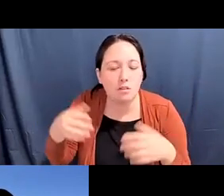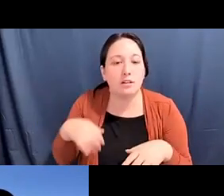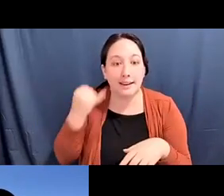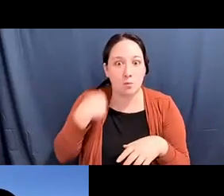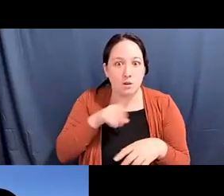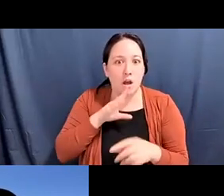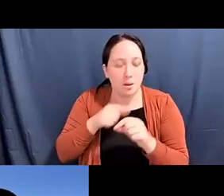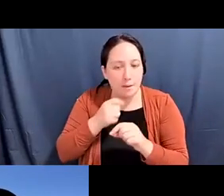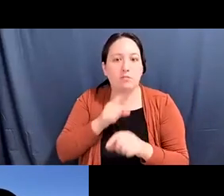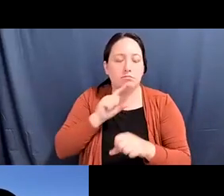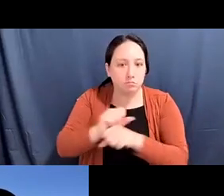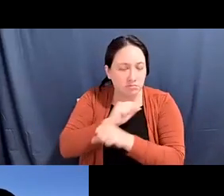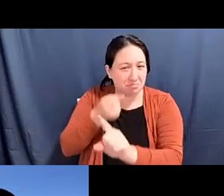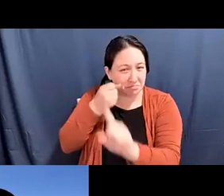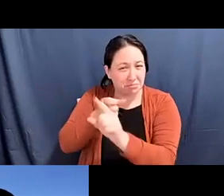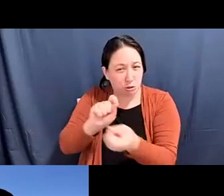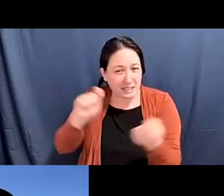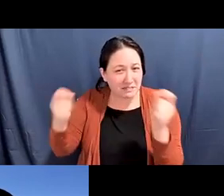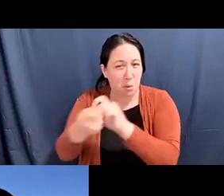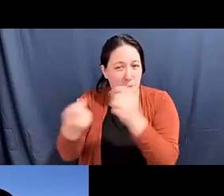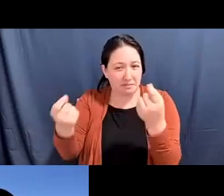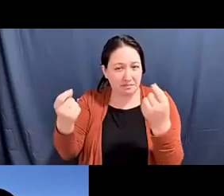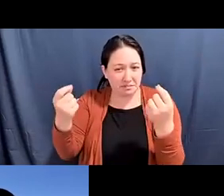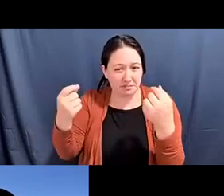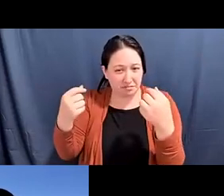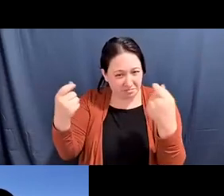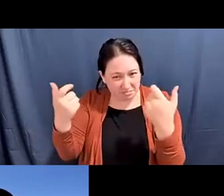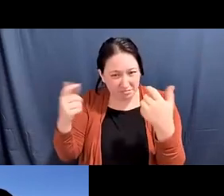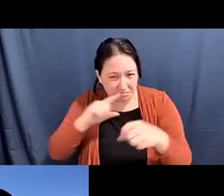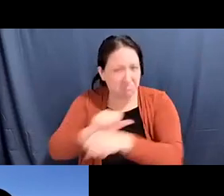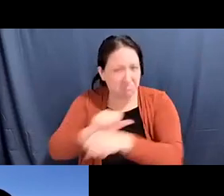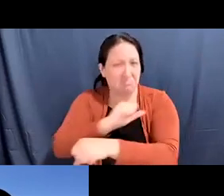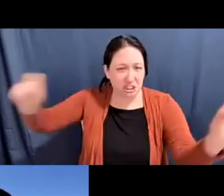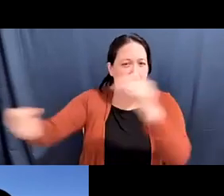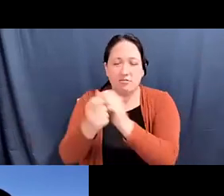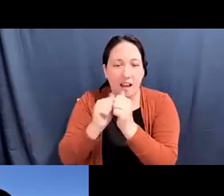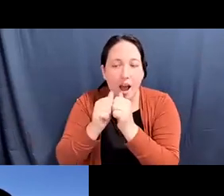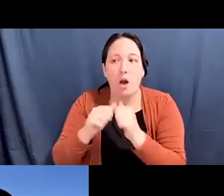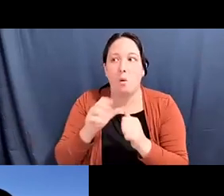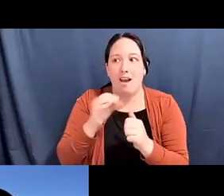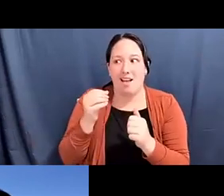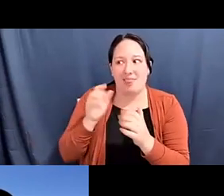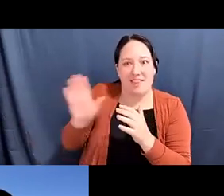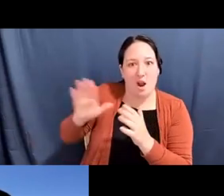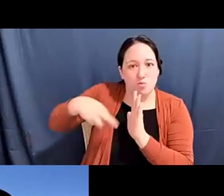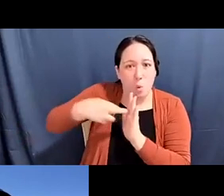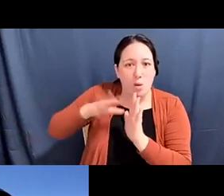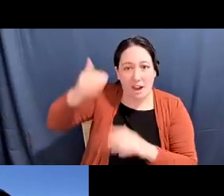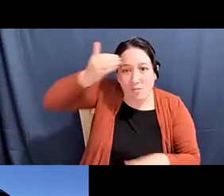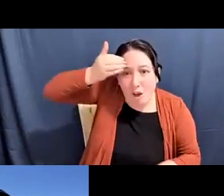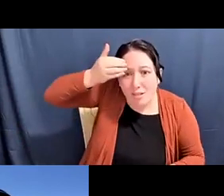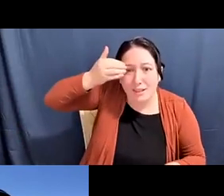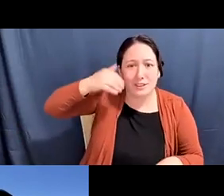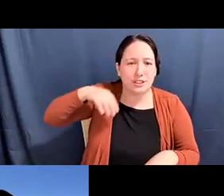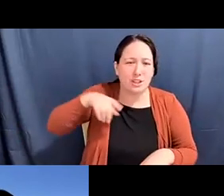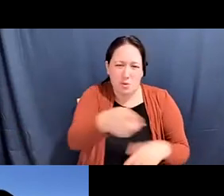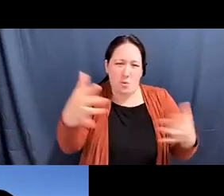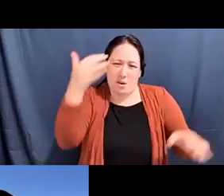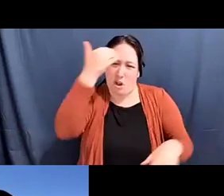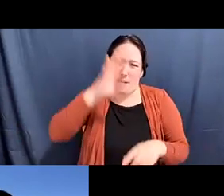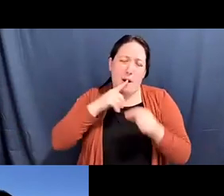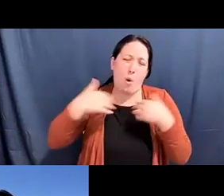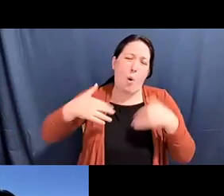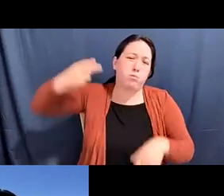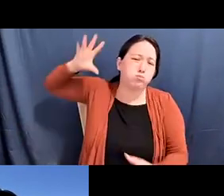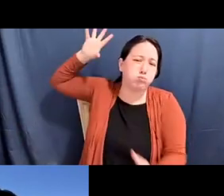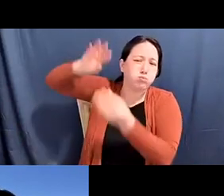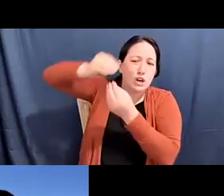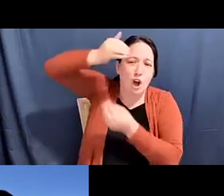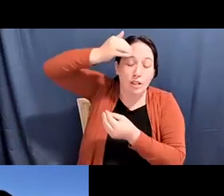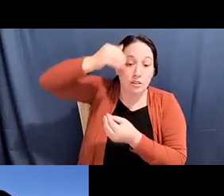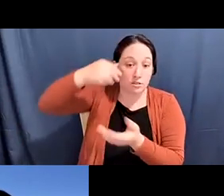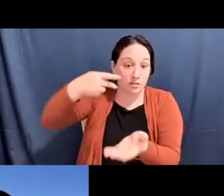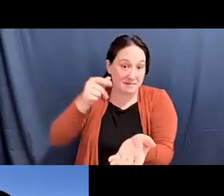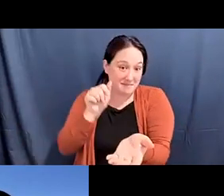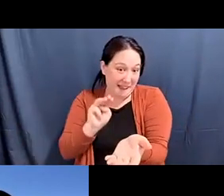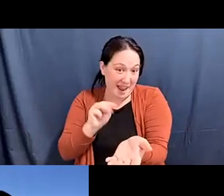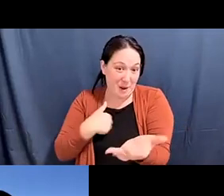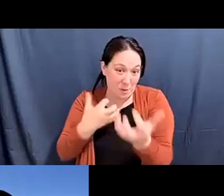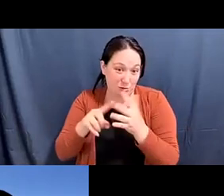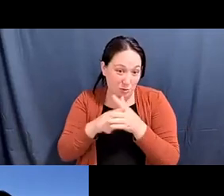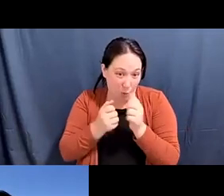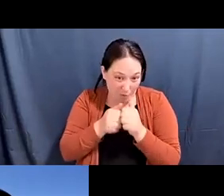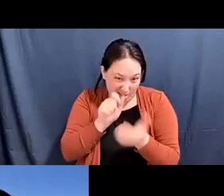Diane Fujino: Also what's the role of intergenerational, right, knowledge, and experiences and interactions, as you have all been talking about? And Pam... Pam I'd like to start with you and I want to ask you a question,